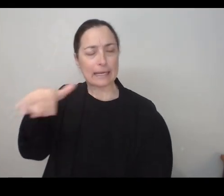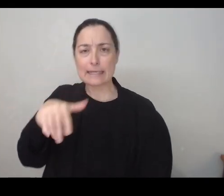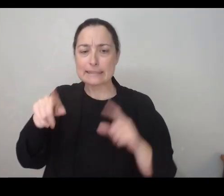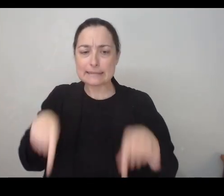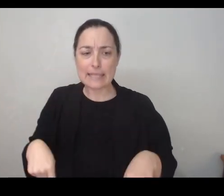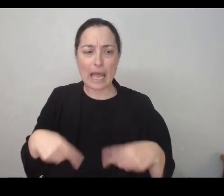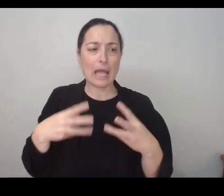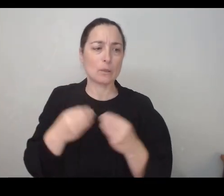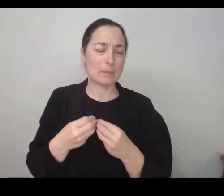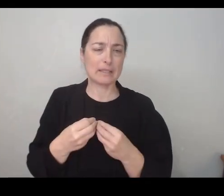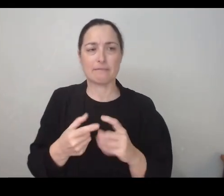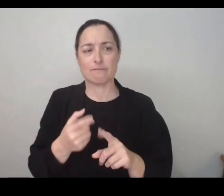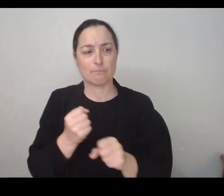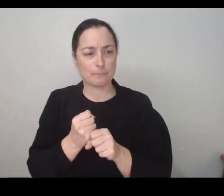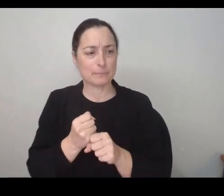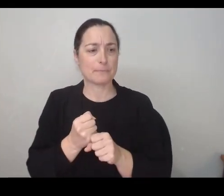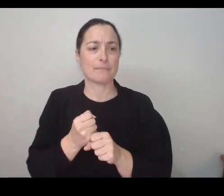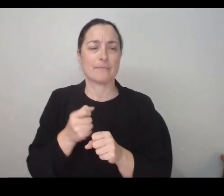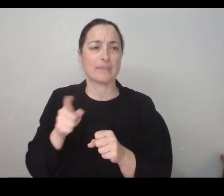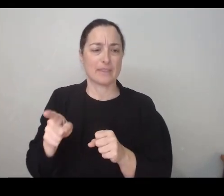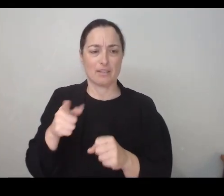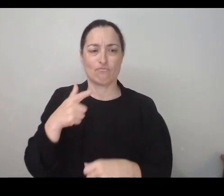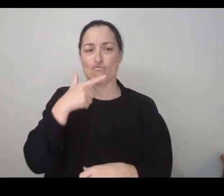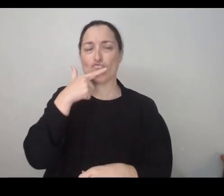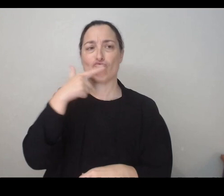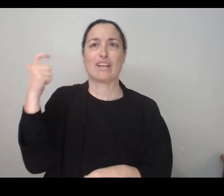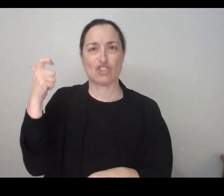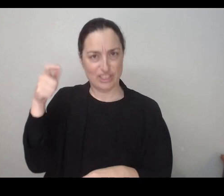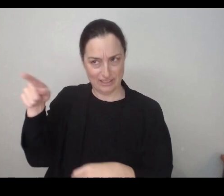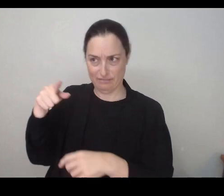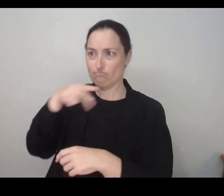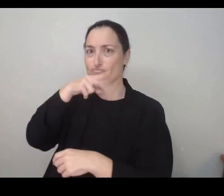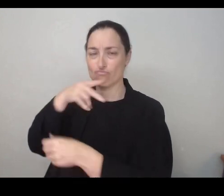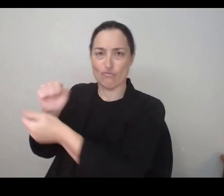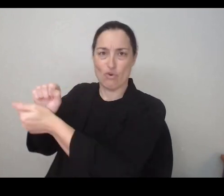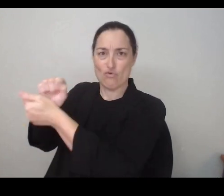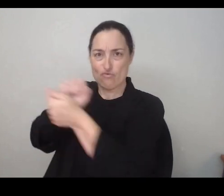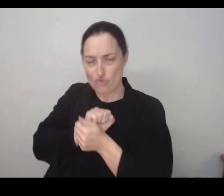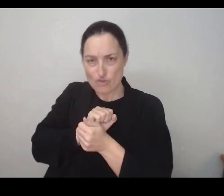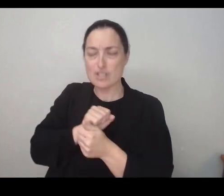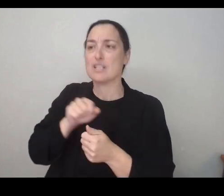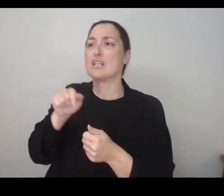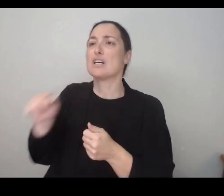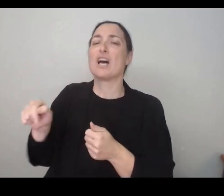as I can guess, it's impossible now. And we had to postpone the exhibition to rebuild something.